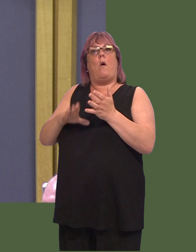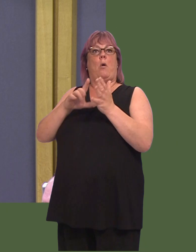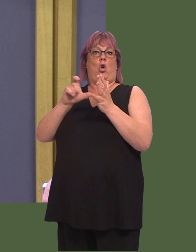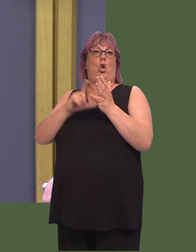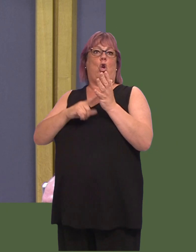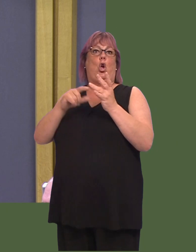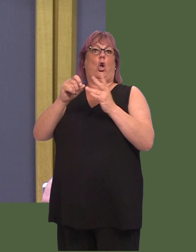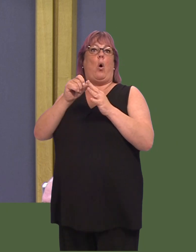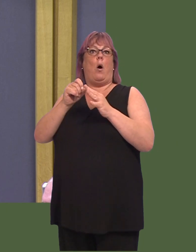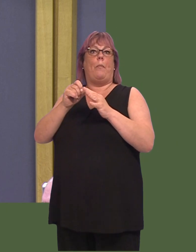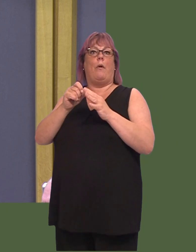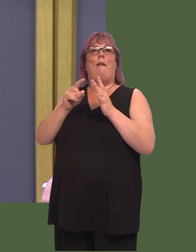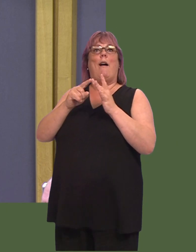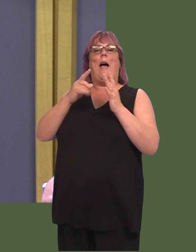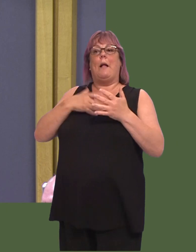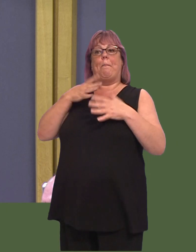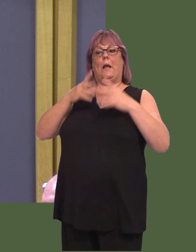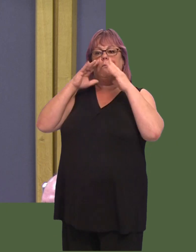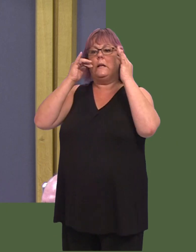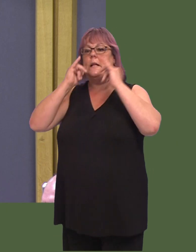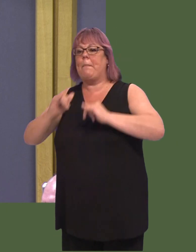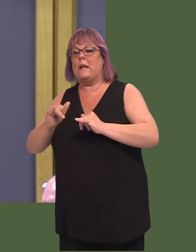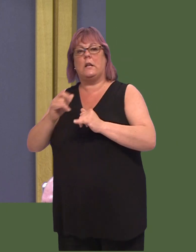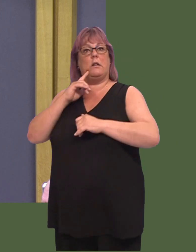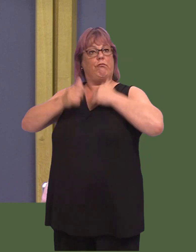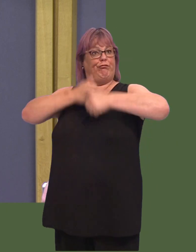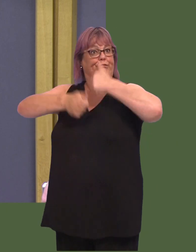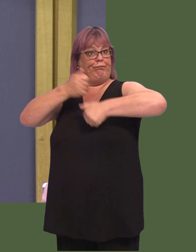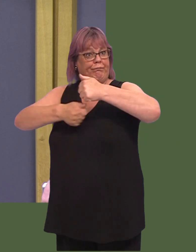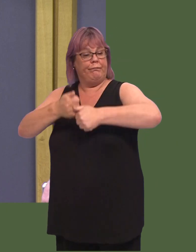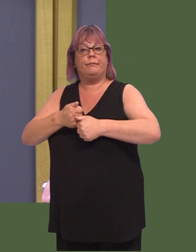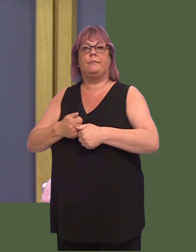in their recent Estyn and Care Inspectorate Wales inspections.